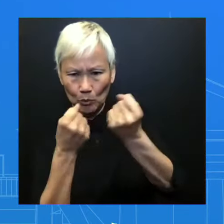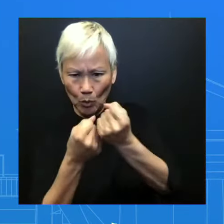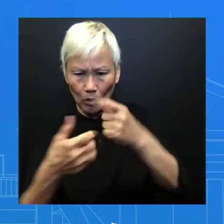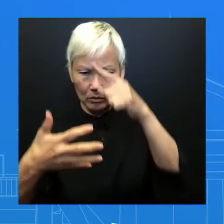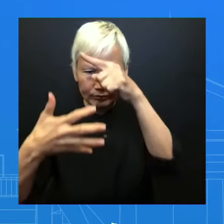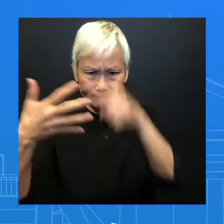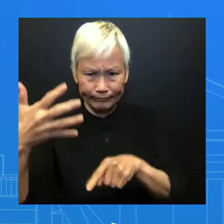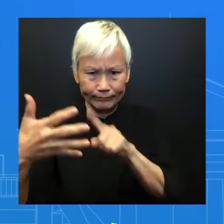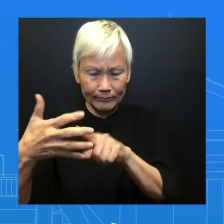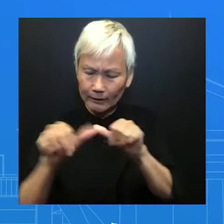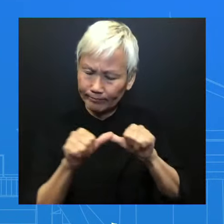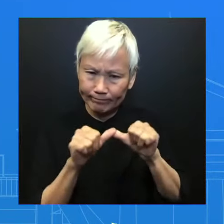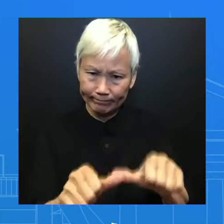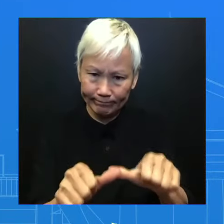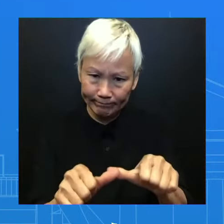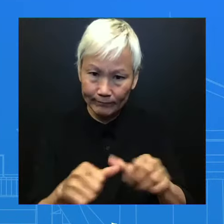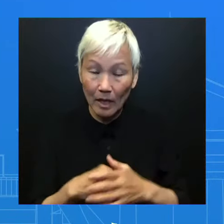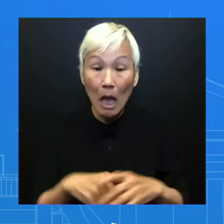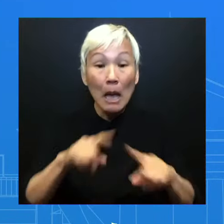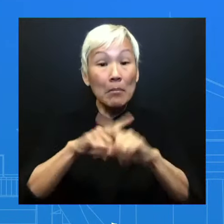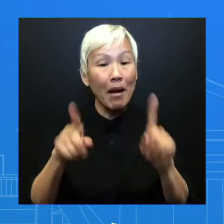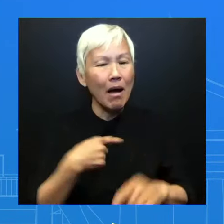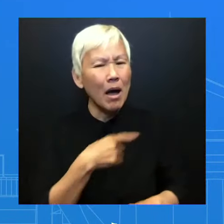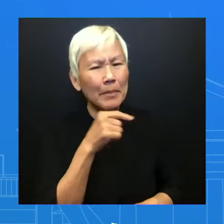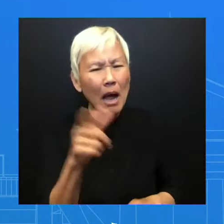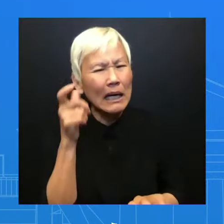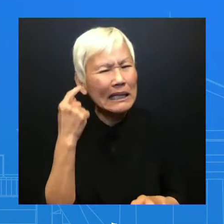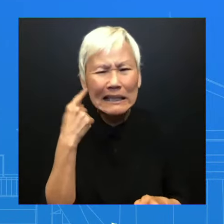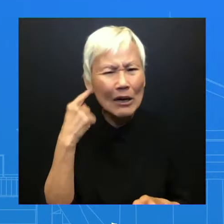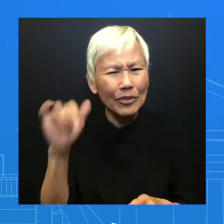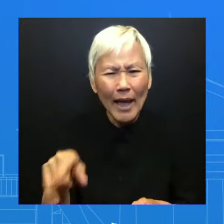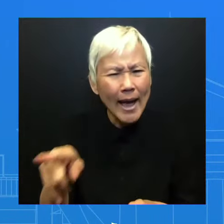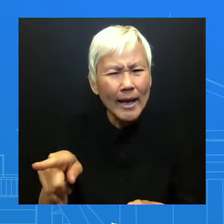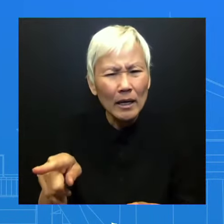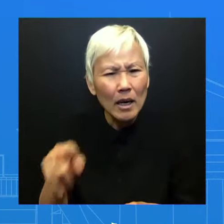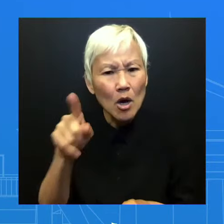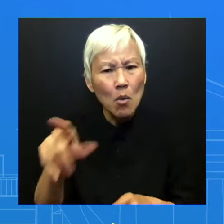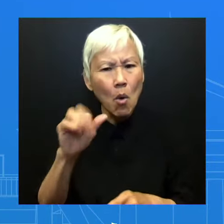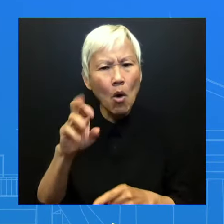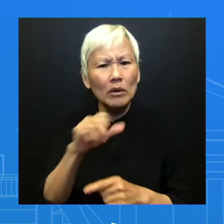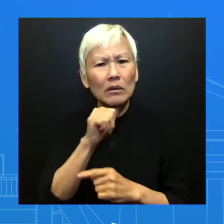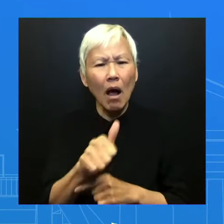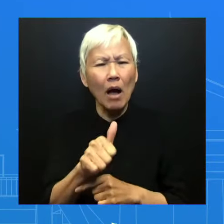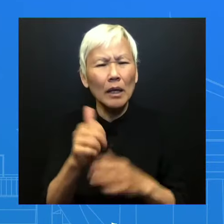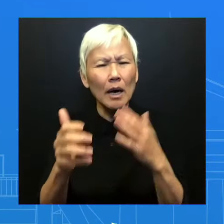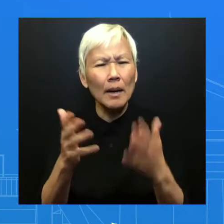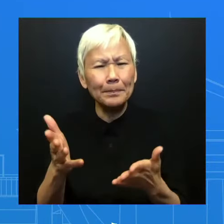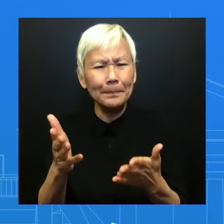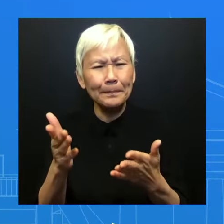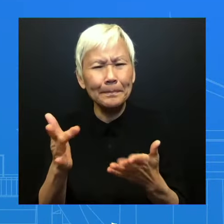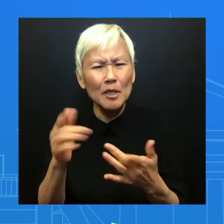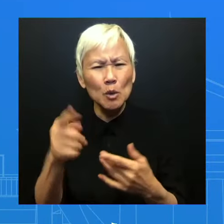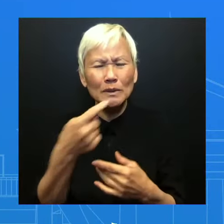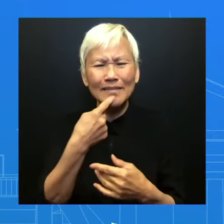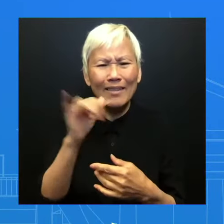is that you're -- you're -- you're not ruling out cutting spending beyond this current fiscal year's levels. Ms. Jean-Pierre: What I've -- what I've said,